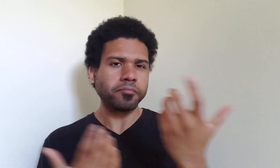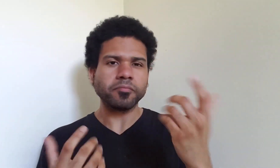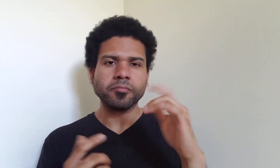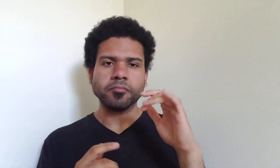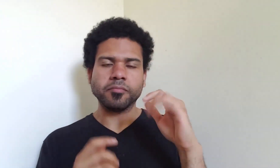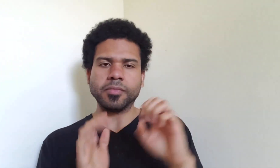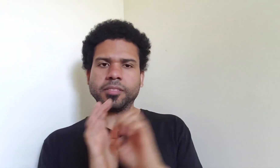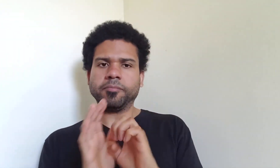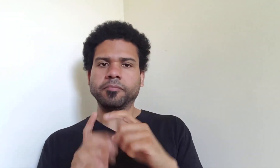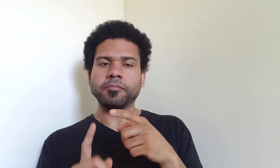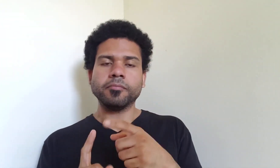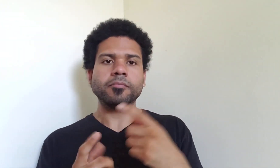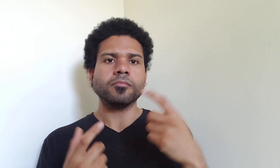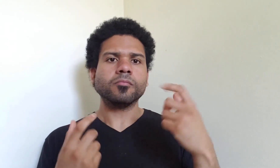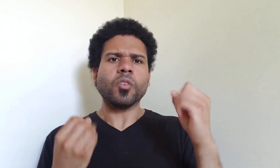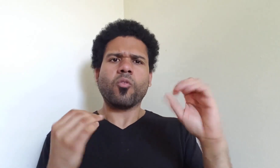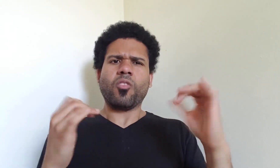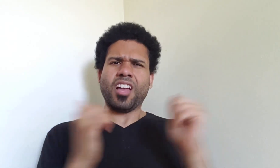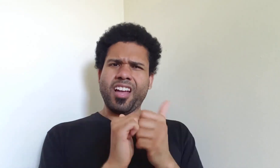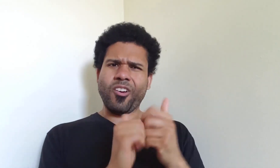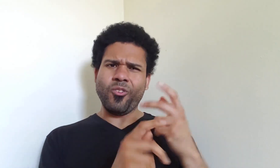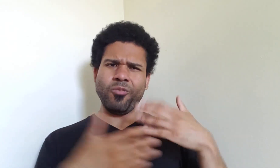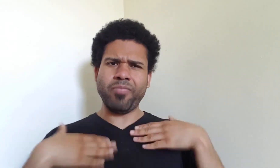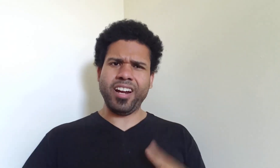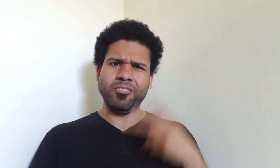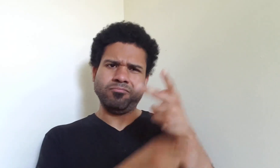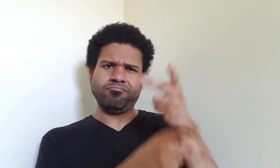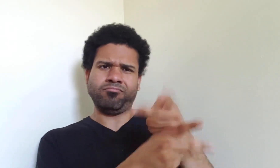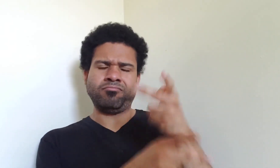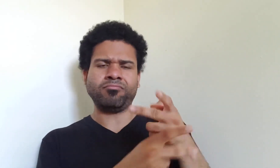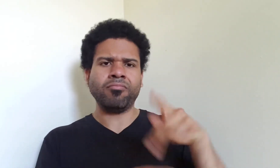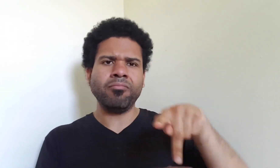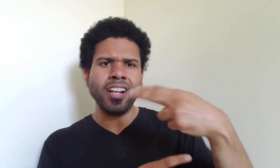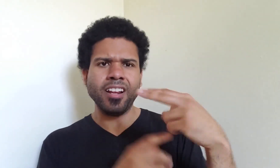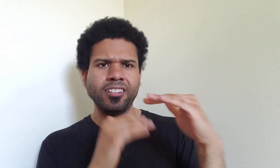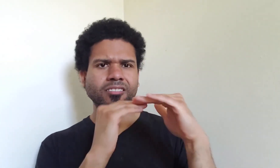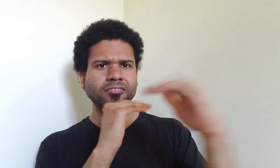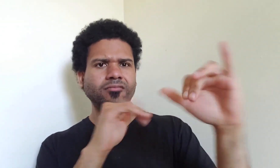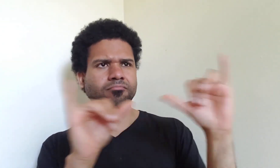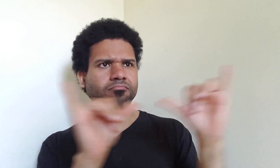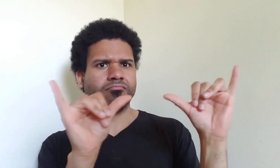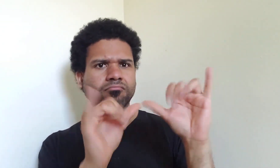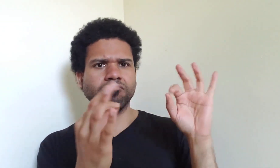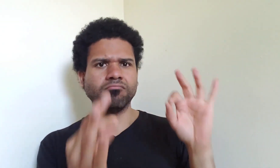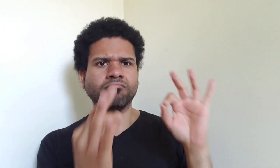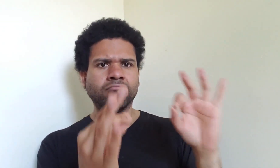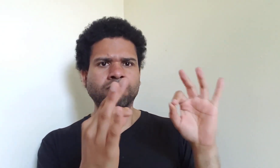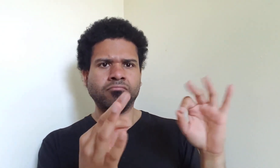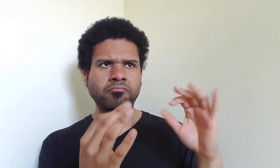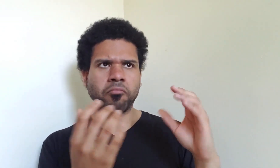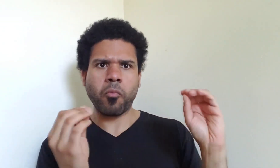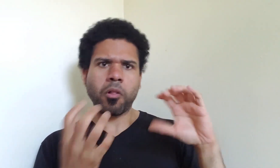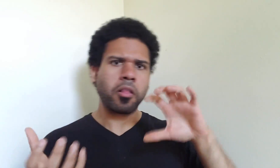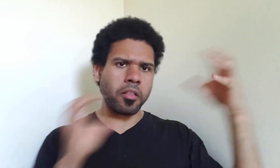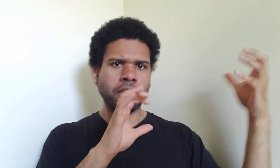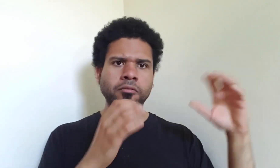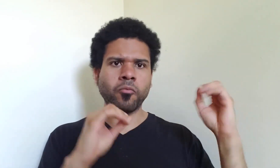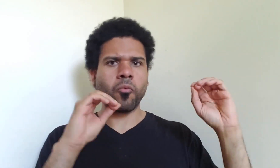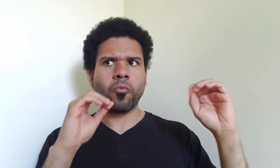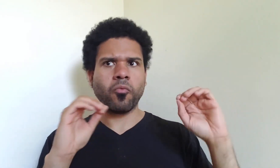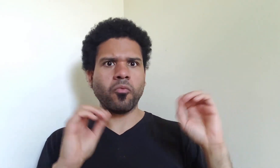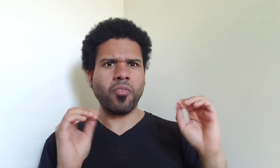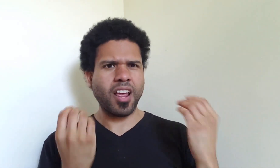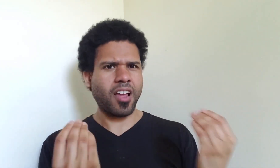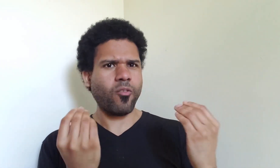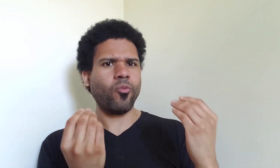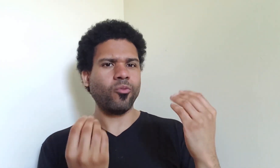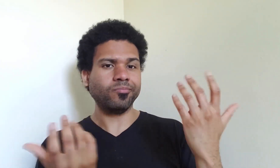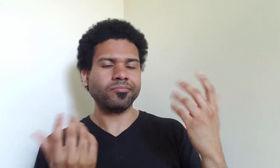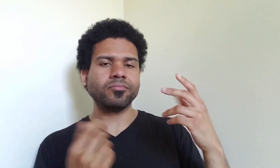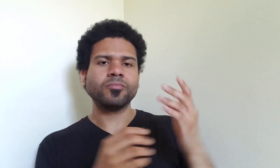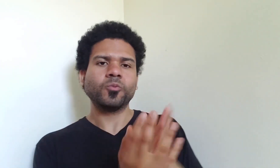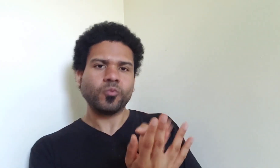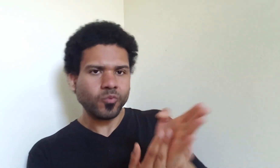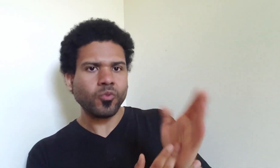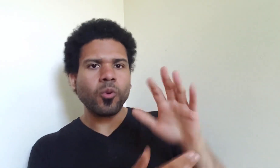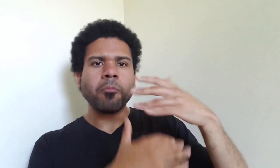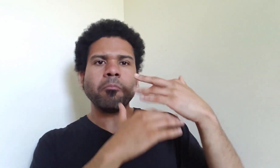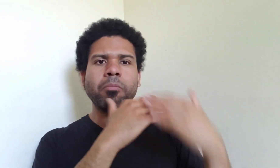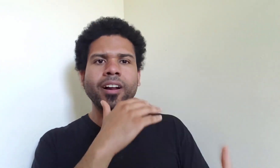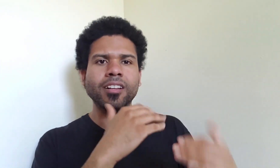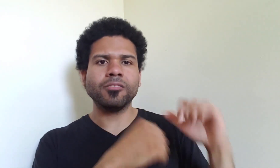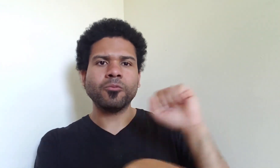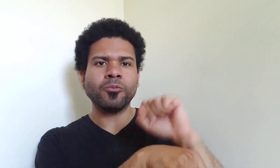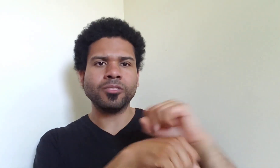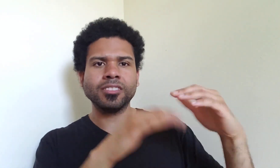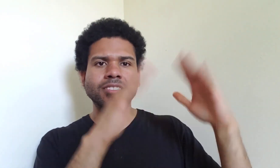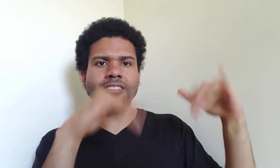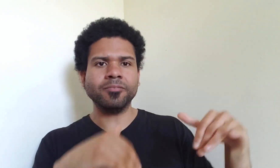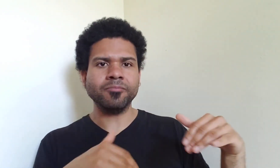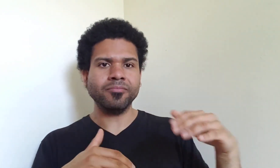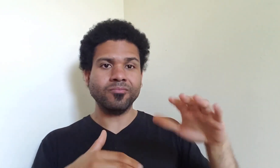The body will not experience a catastrophic pH imbalance and this is mainly due to pH regulation by blood inside the body.